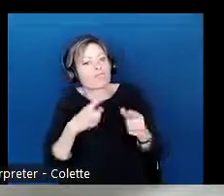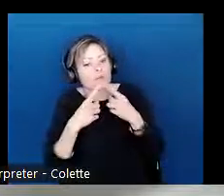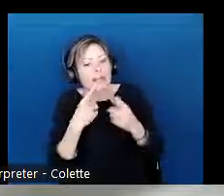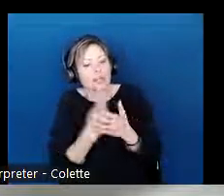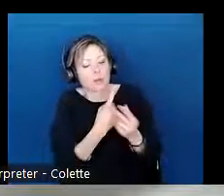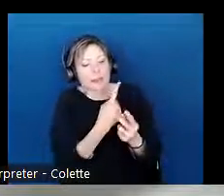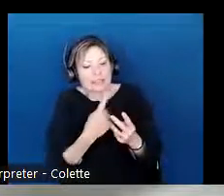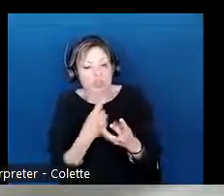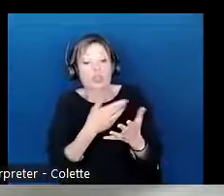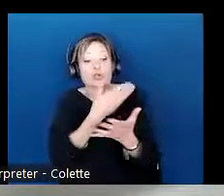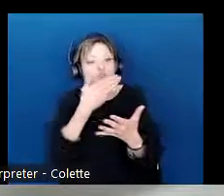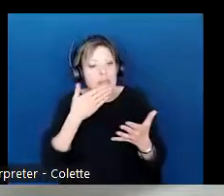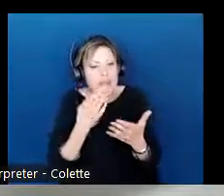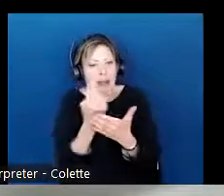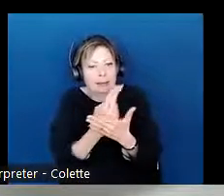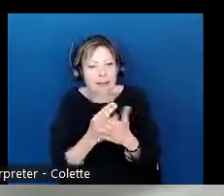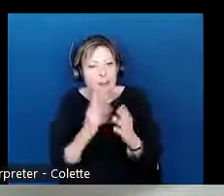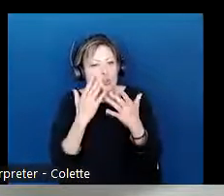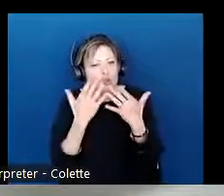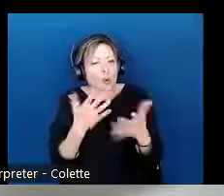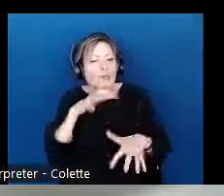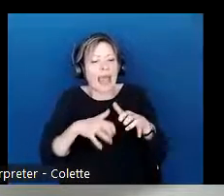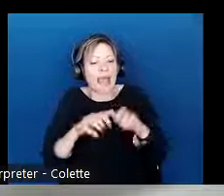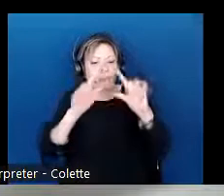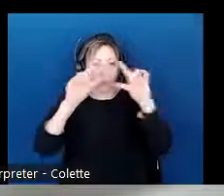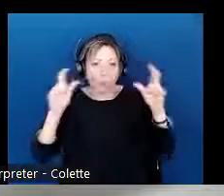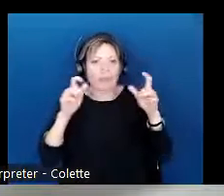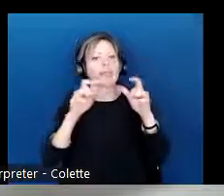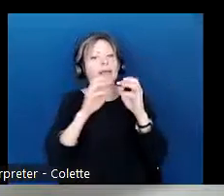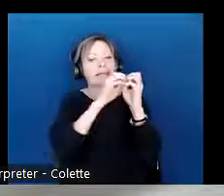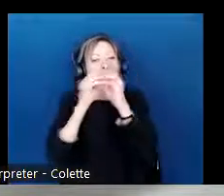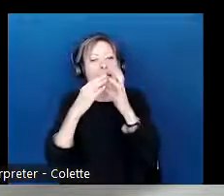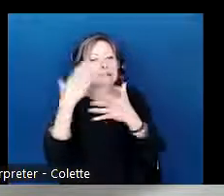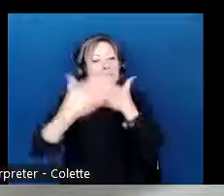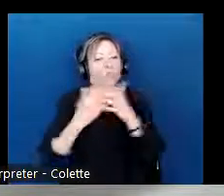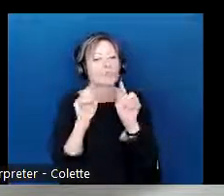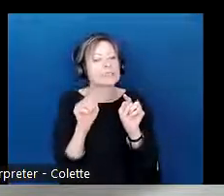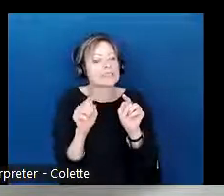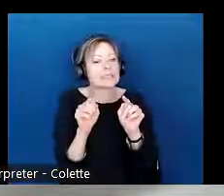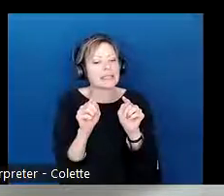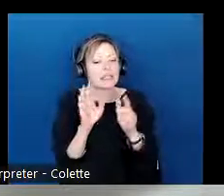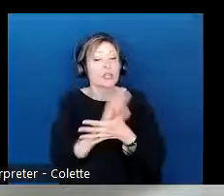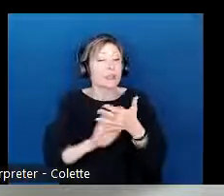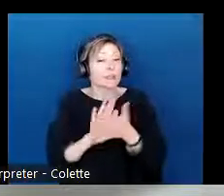and a little bit of text just a simple bit so that people just learn a little bit about them